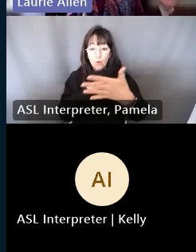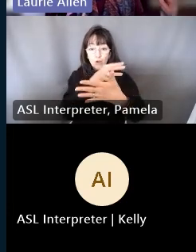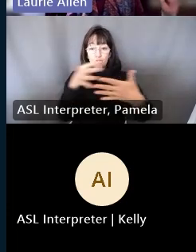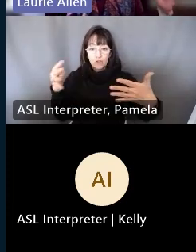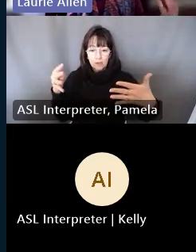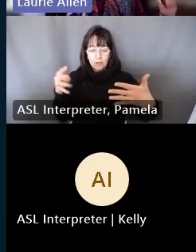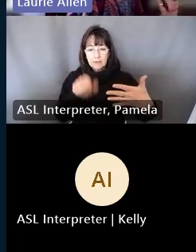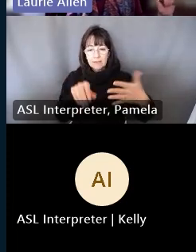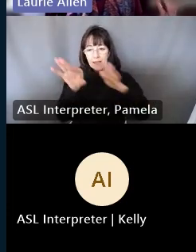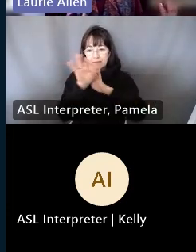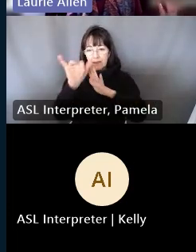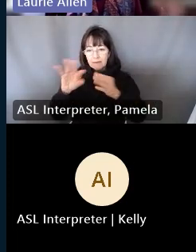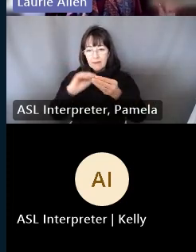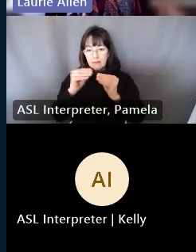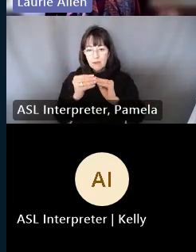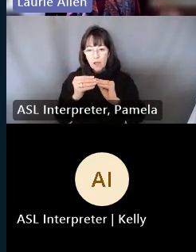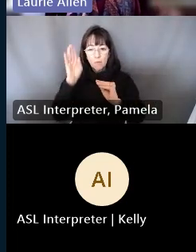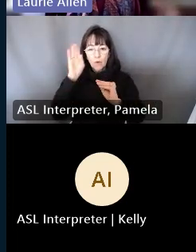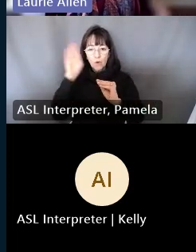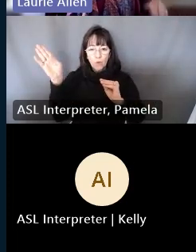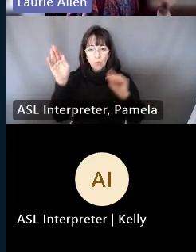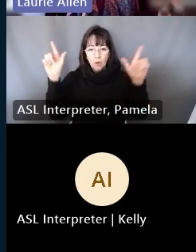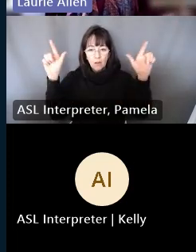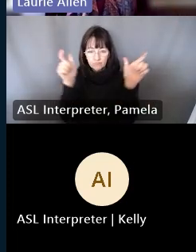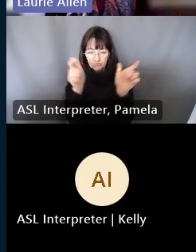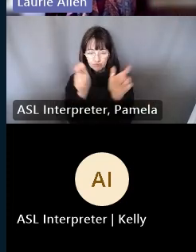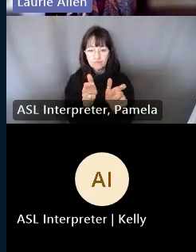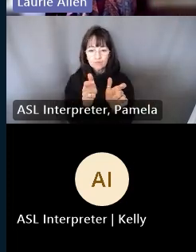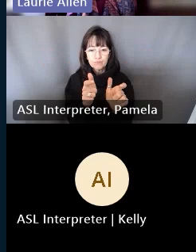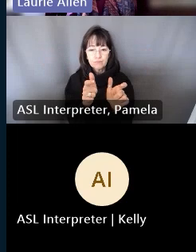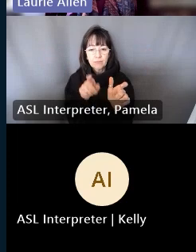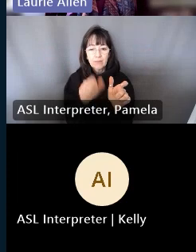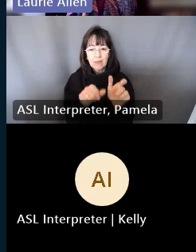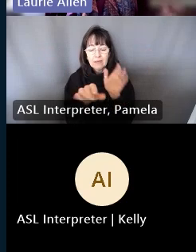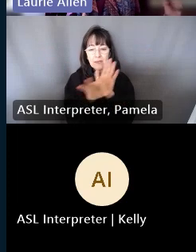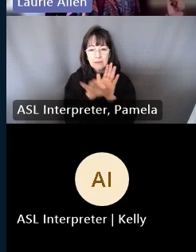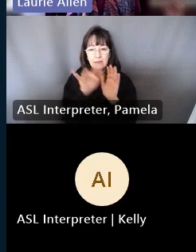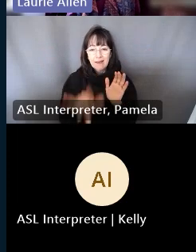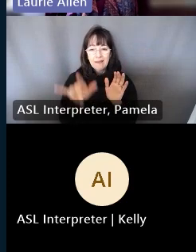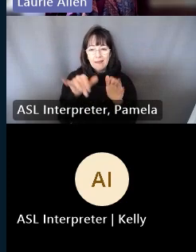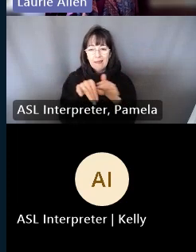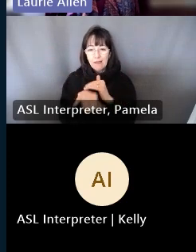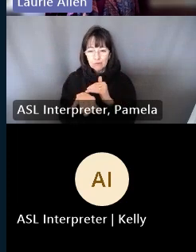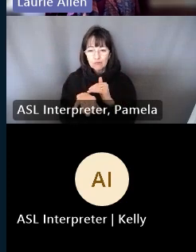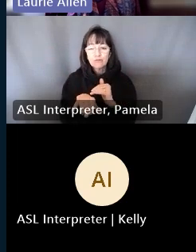And it's going to narrow it down further and further and further. And then you can press Enter and it will select whatever you've narrowed it down to.